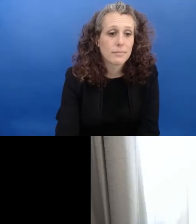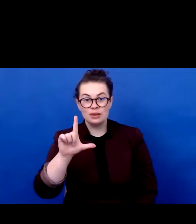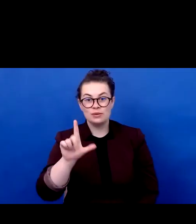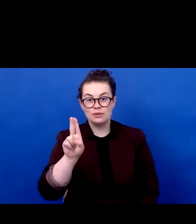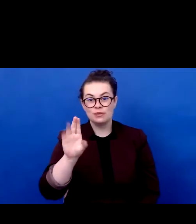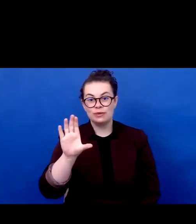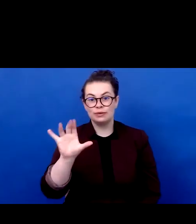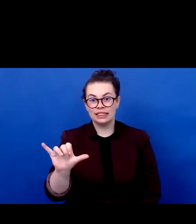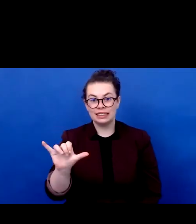who's the second person